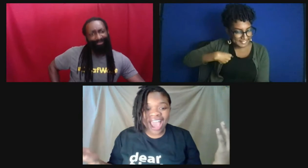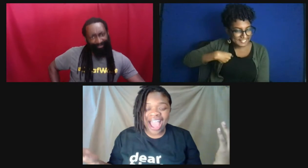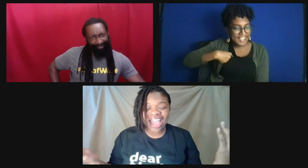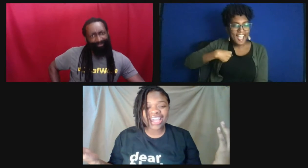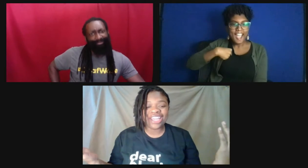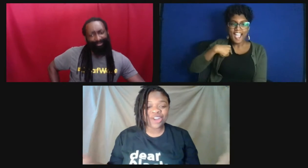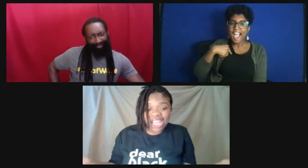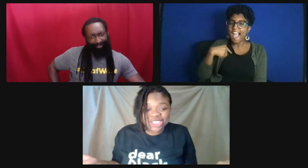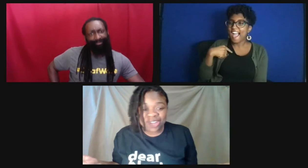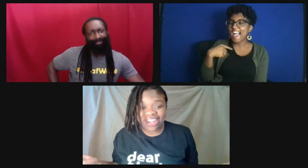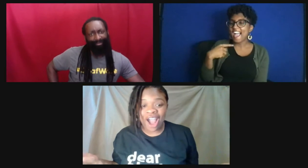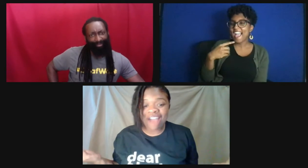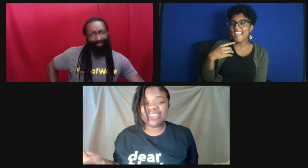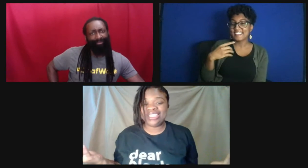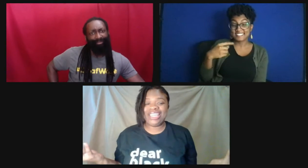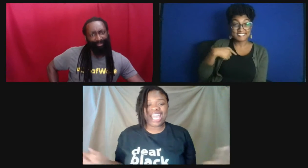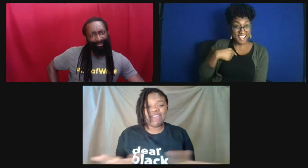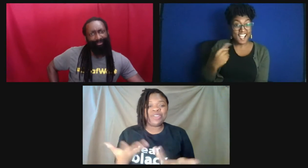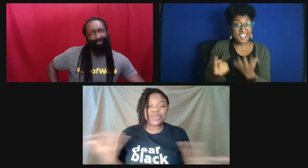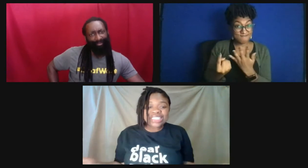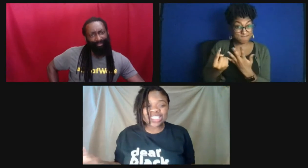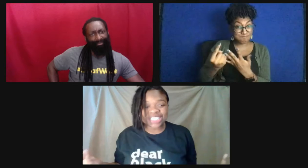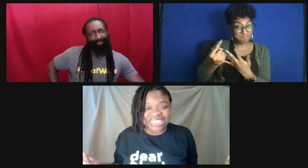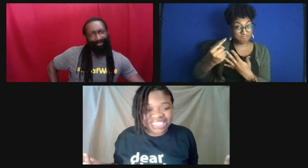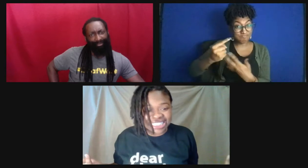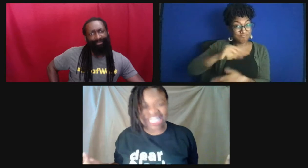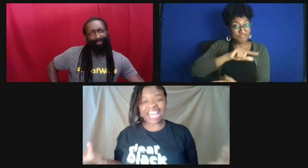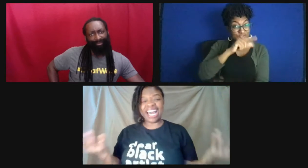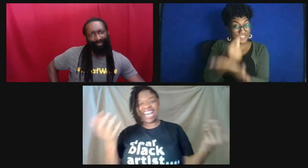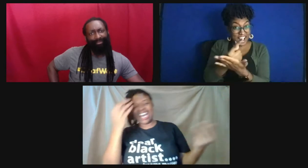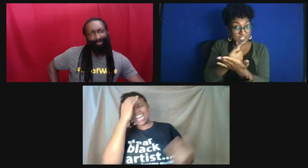And I graduated, obviously, I have three degrees.